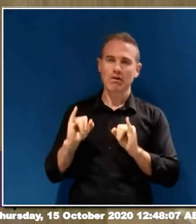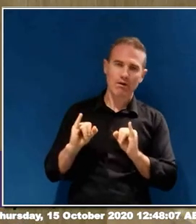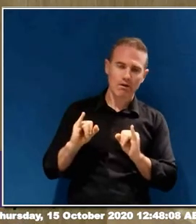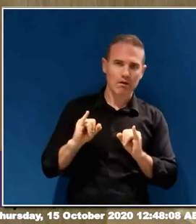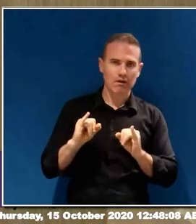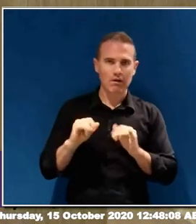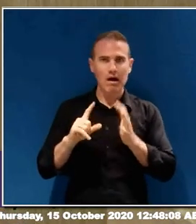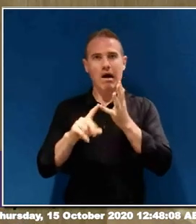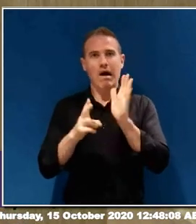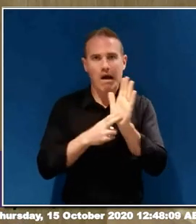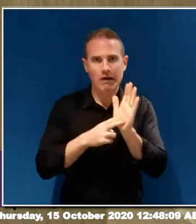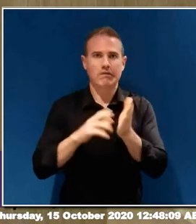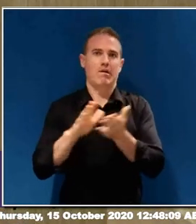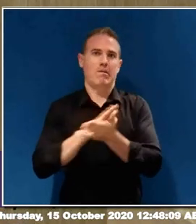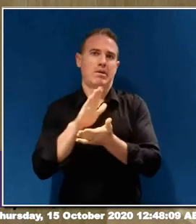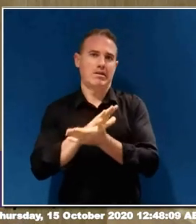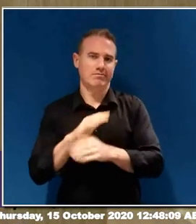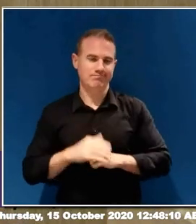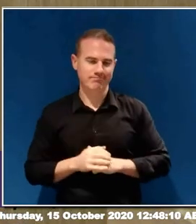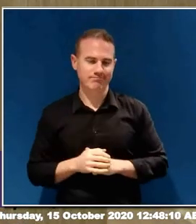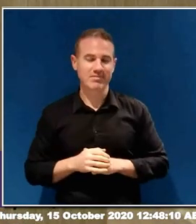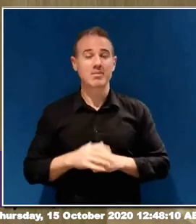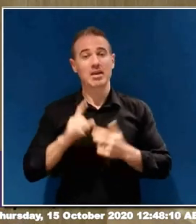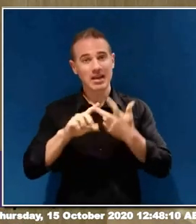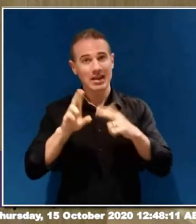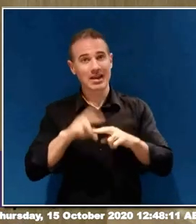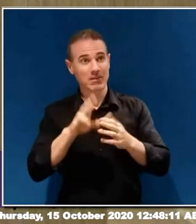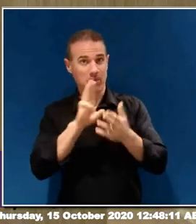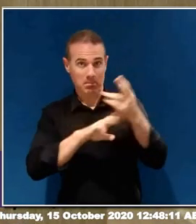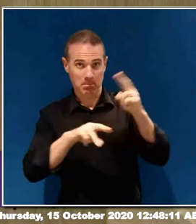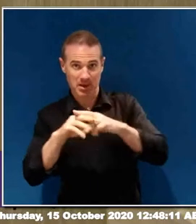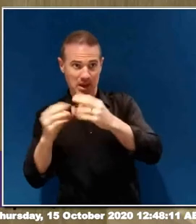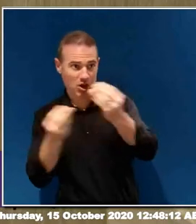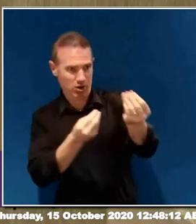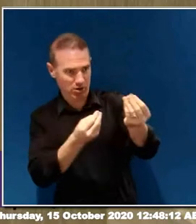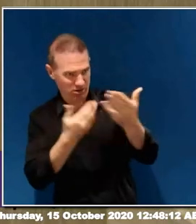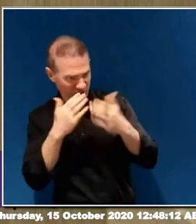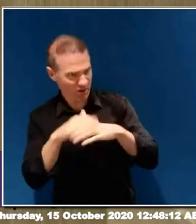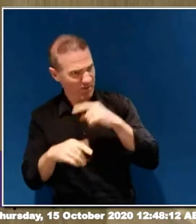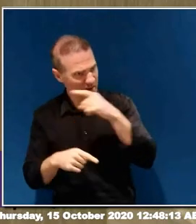And it may come through from the school themselves.